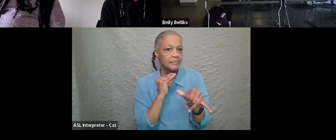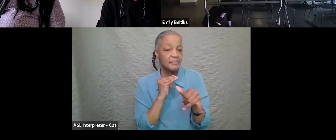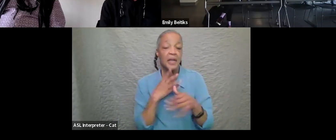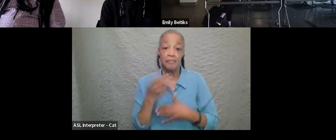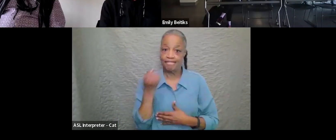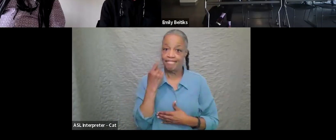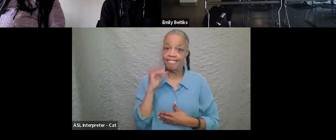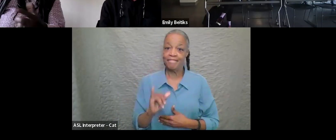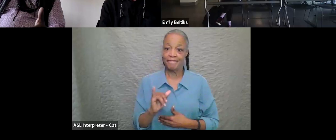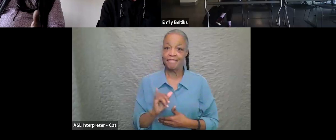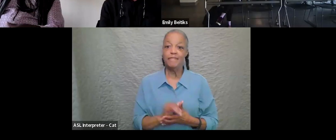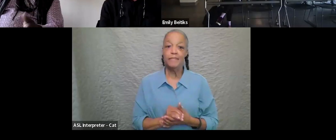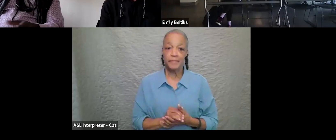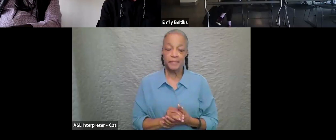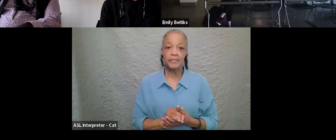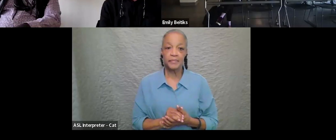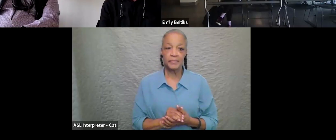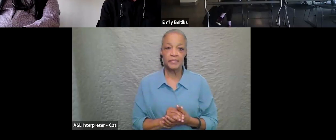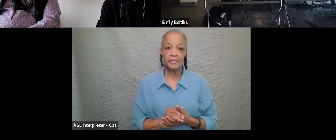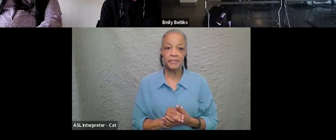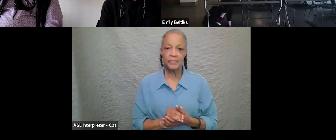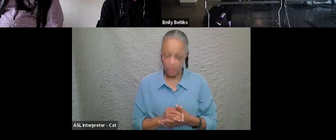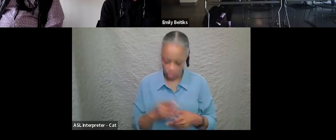Cycling back to where we were just a moment ago.